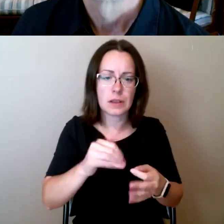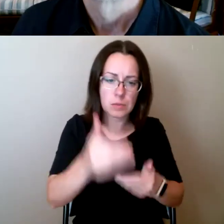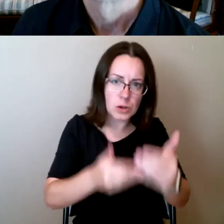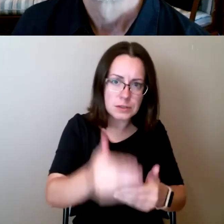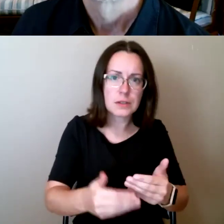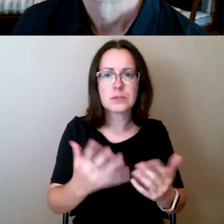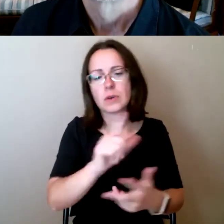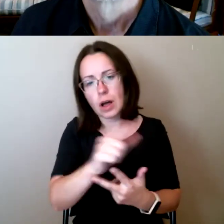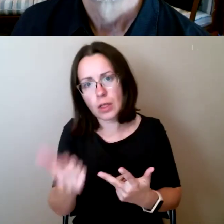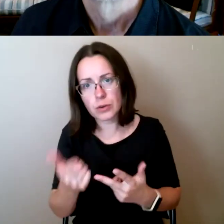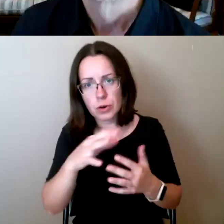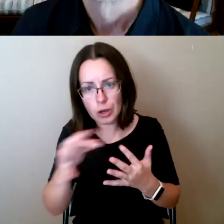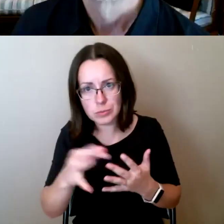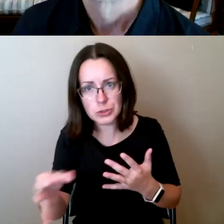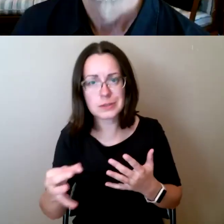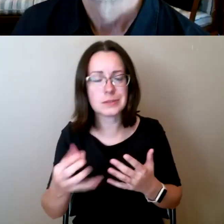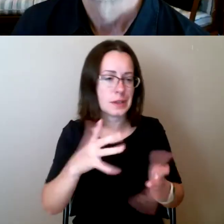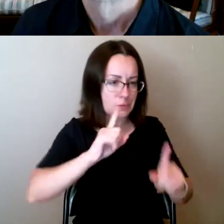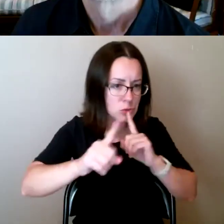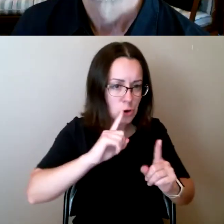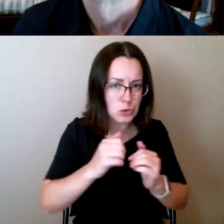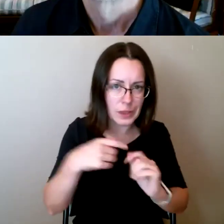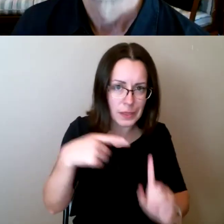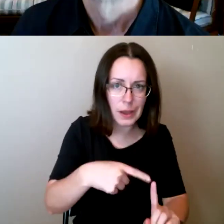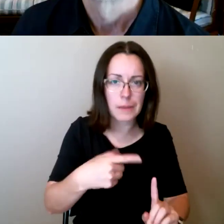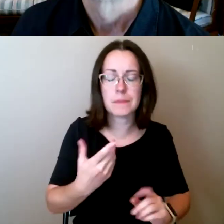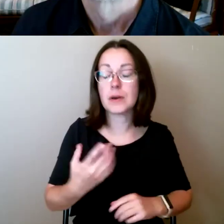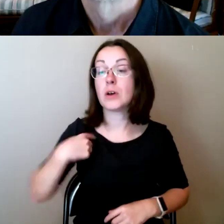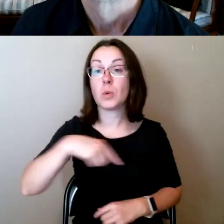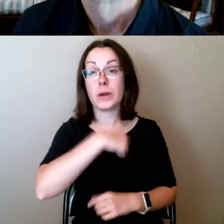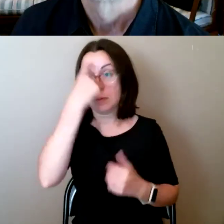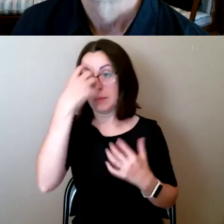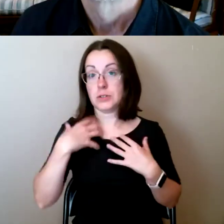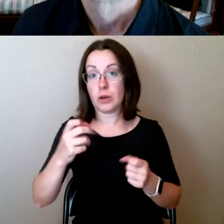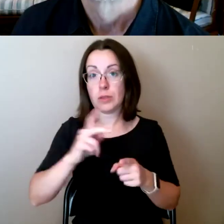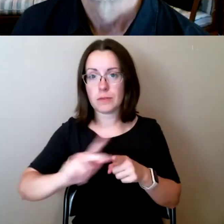uh different things. I've had conversations with them and we as mental health professionals come